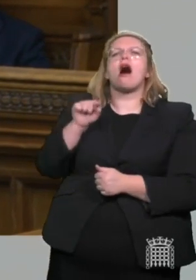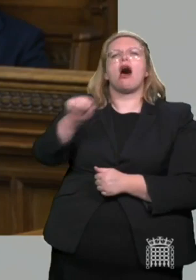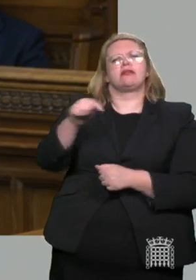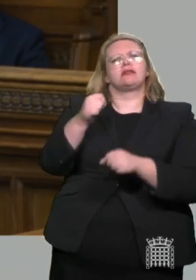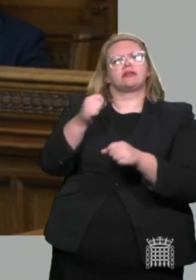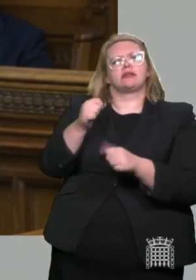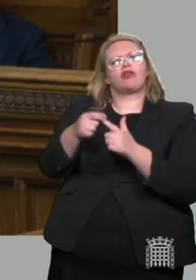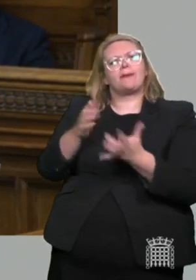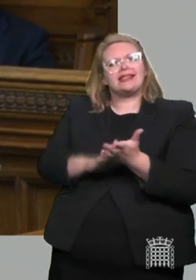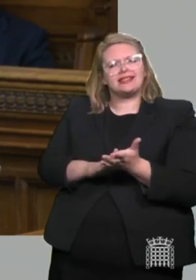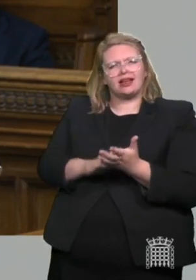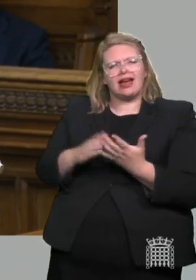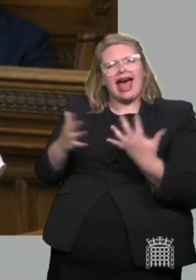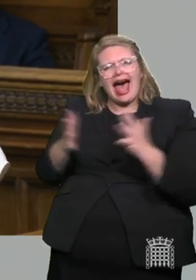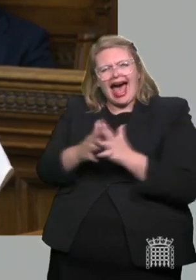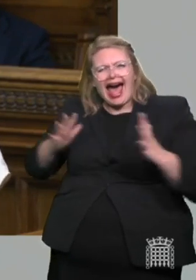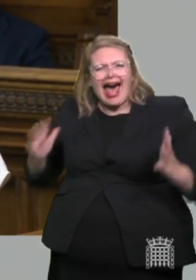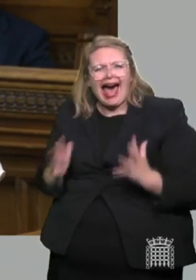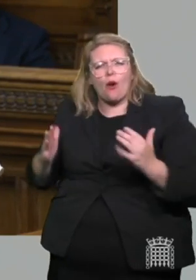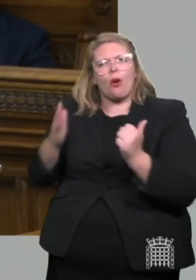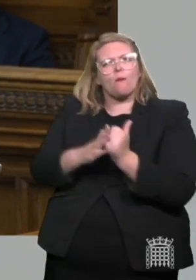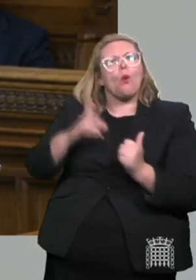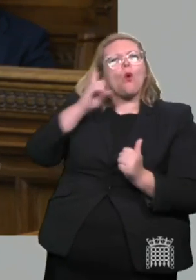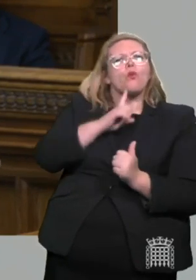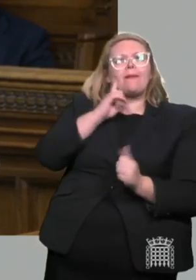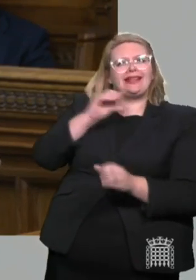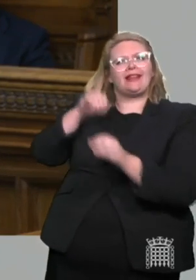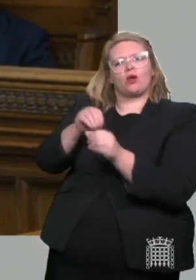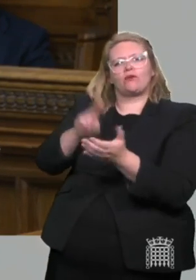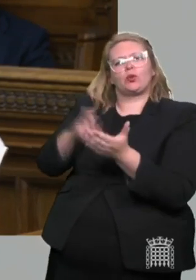in these fields, where historically they have been underrepresented, and may I invite him